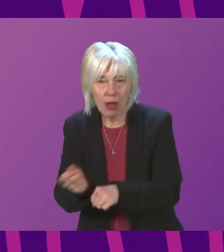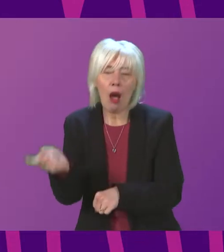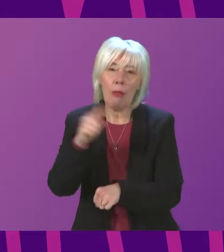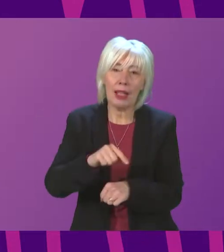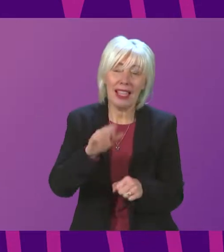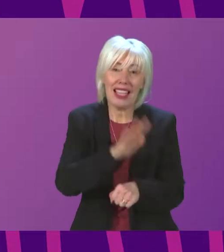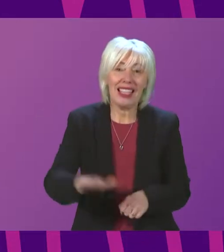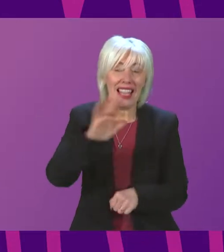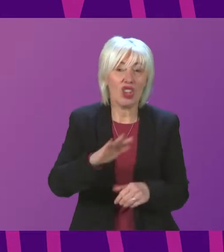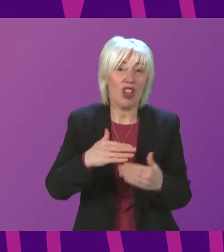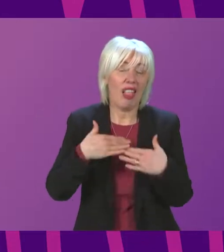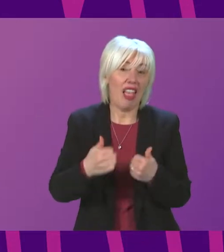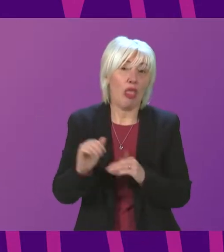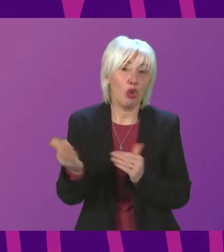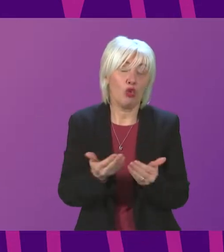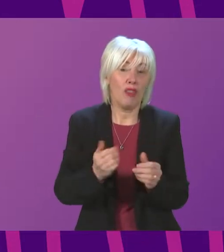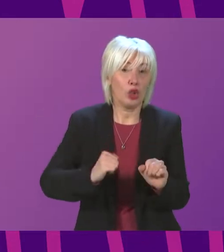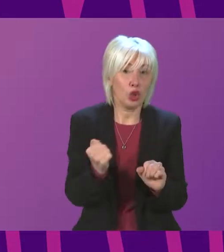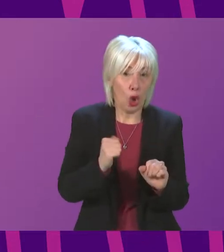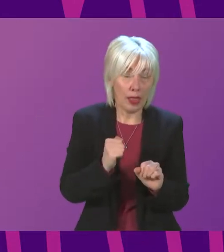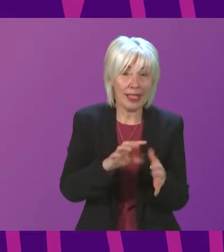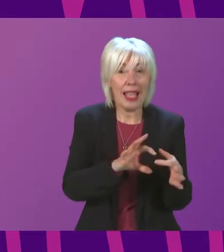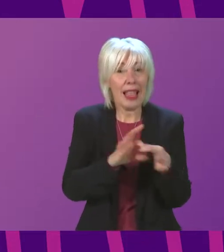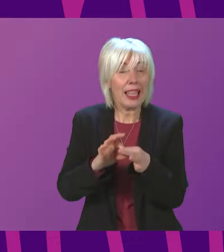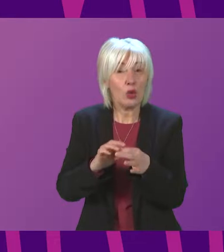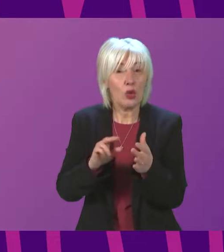Scotland in relation to the Covid-19 status app.